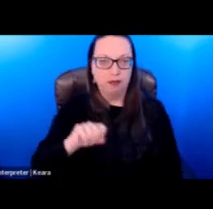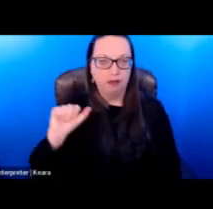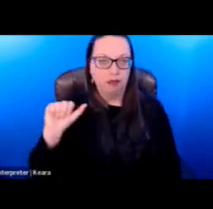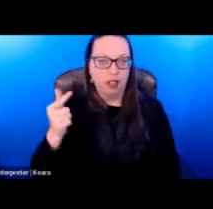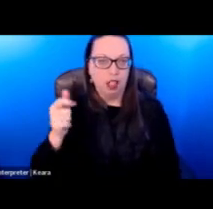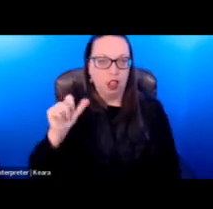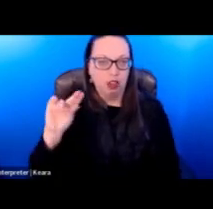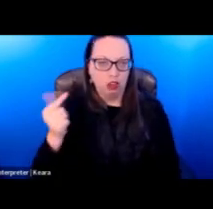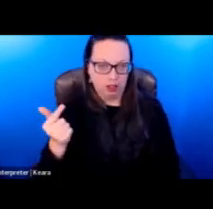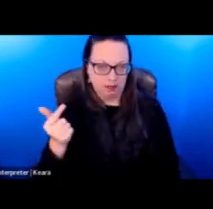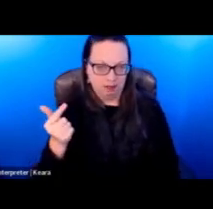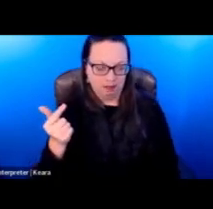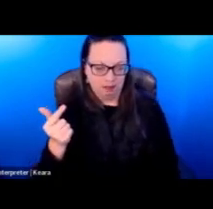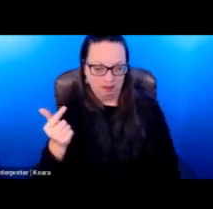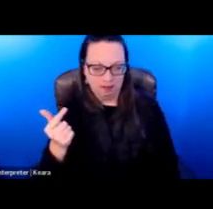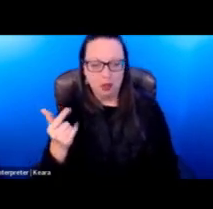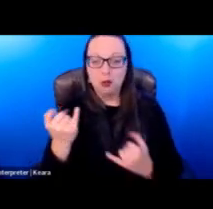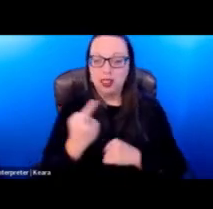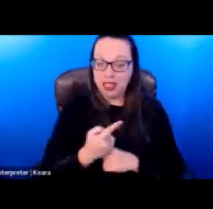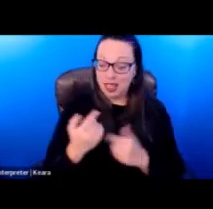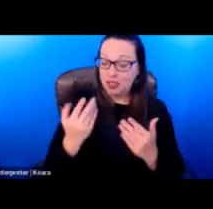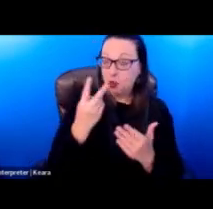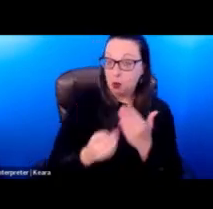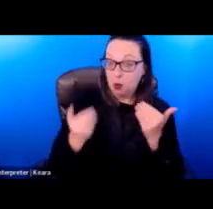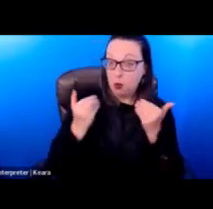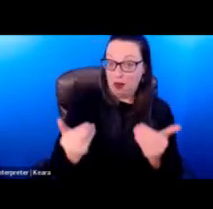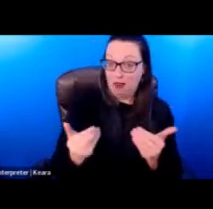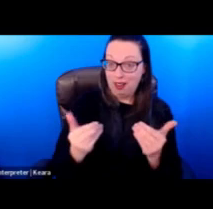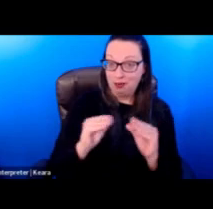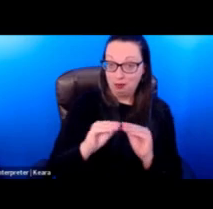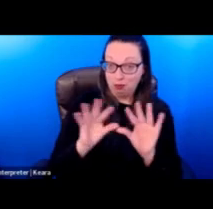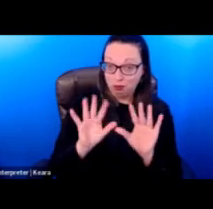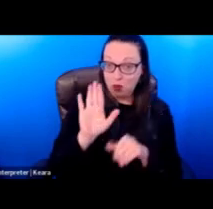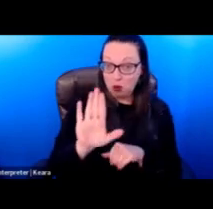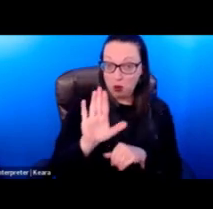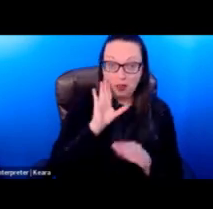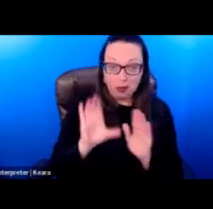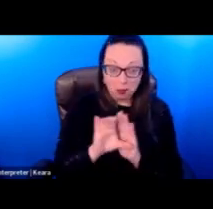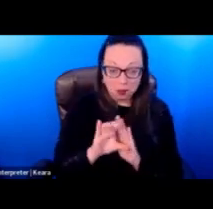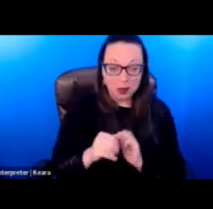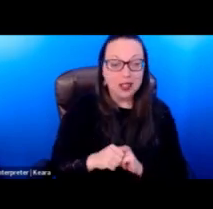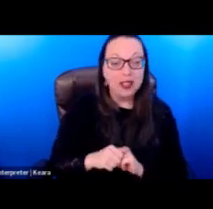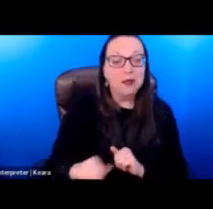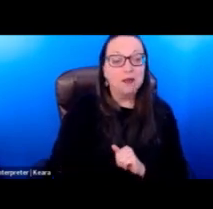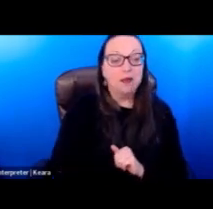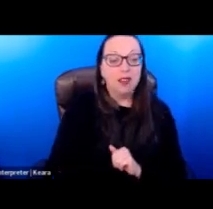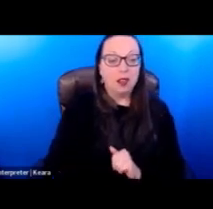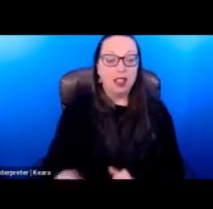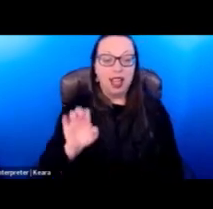if you both could pop on screen, we have Edwin Walker. Edwin Walker is the Deputy Assistant